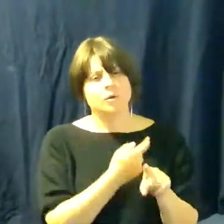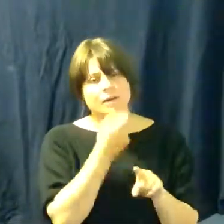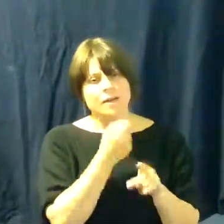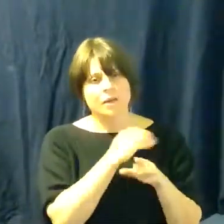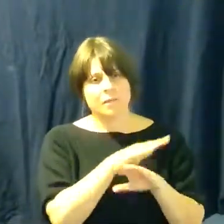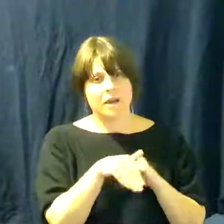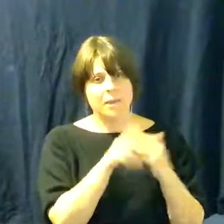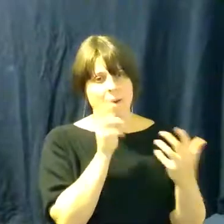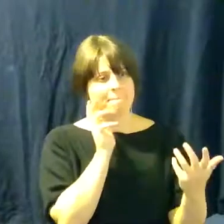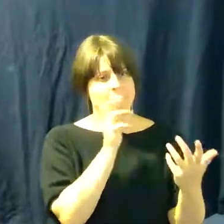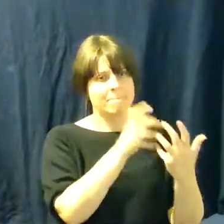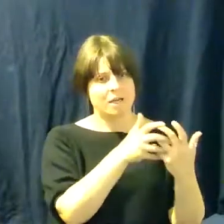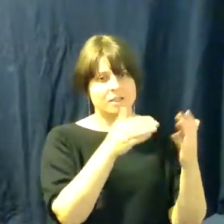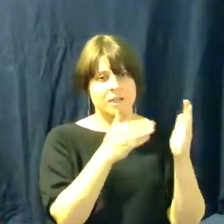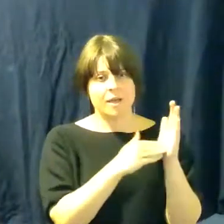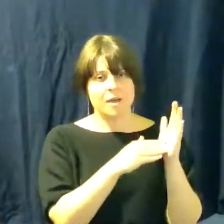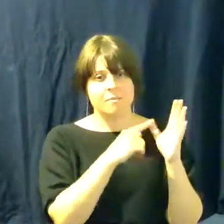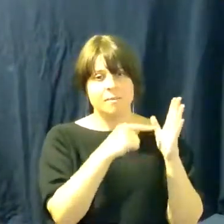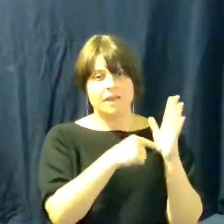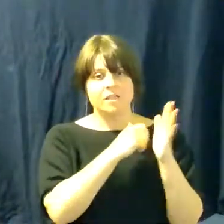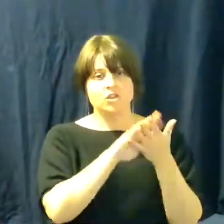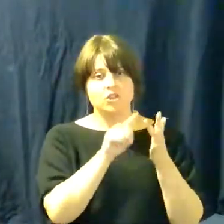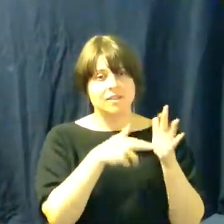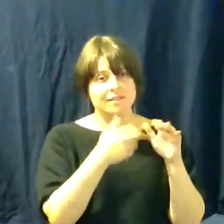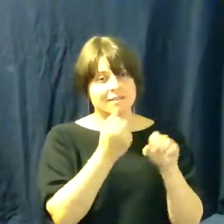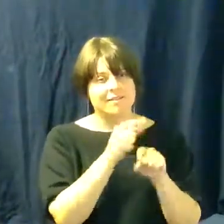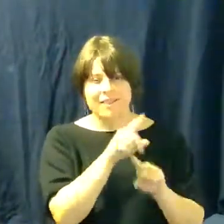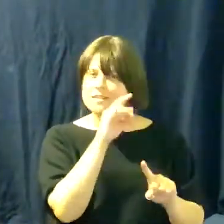So that's what the training will be, those four sig sessions.